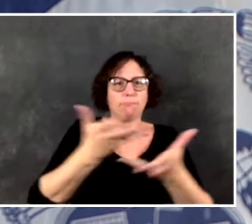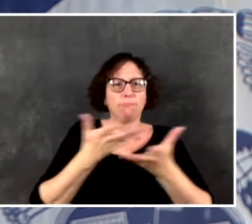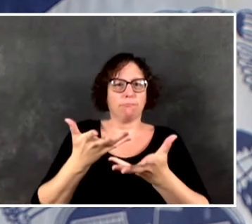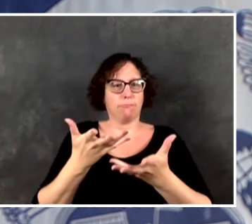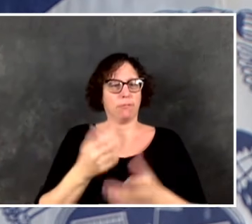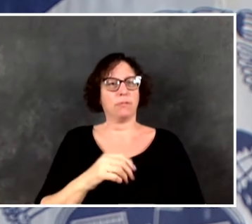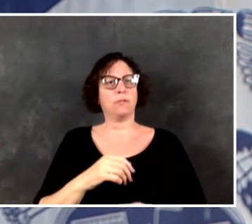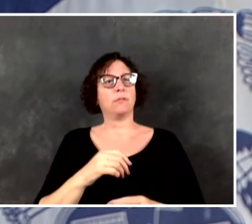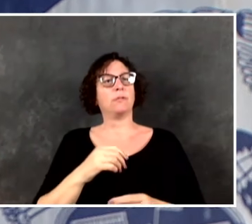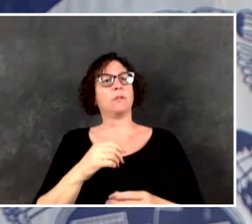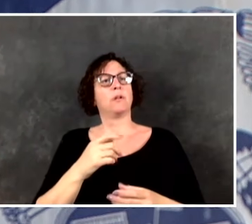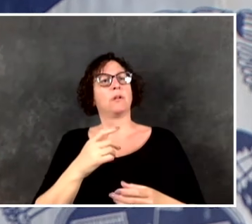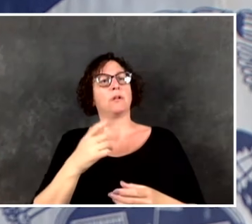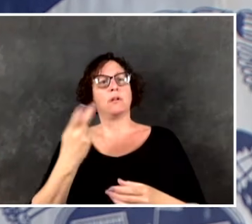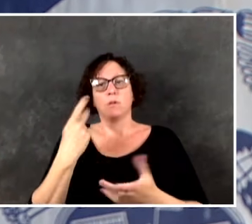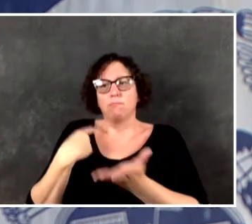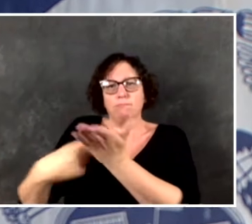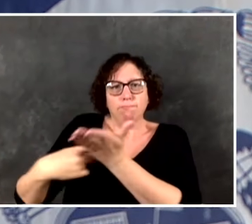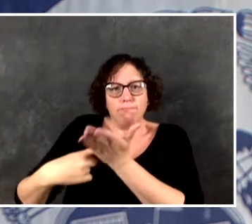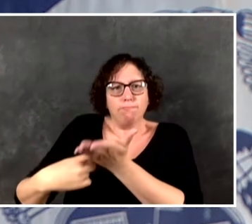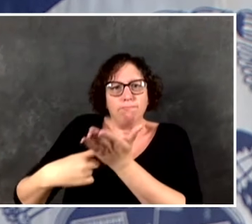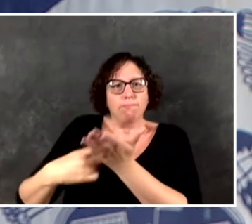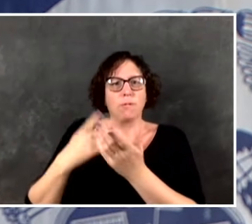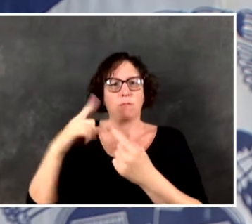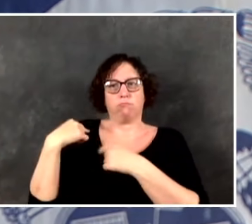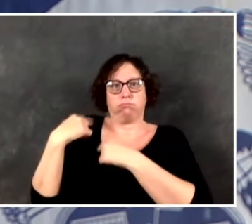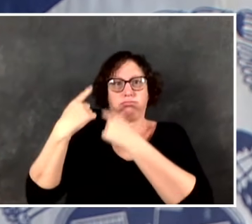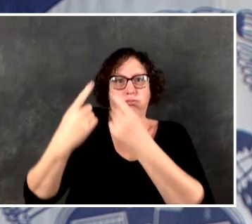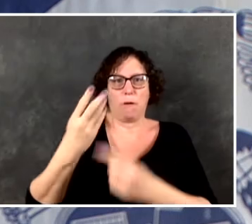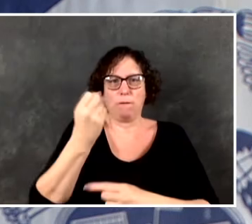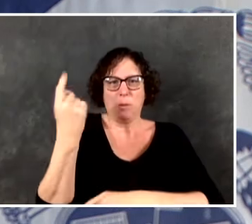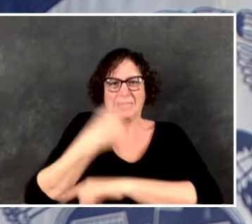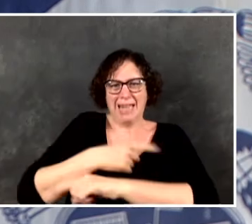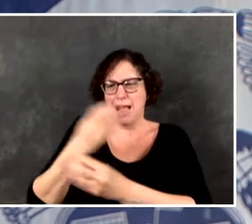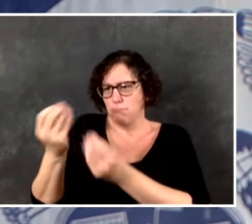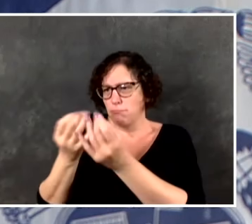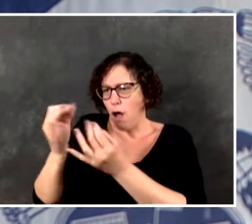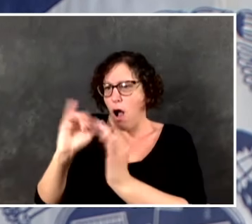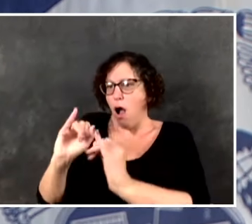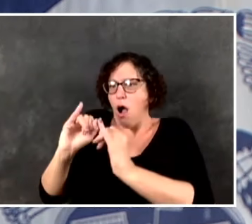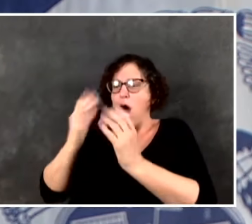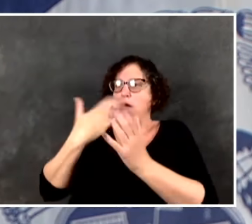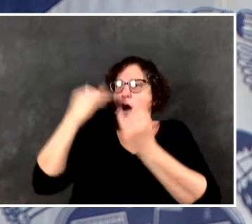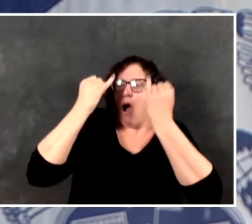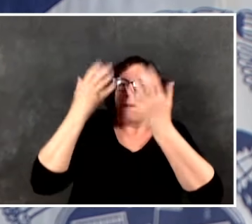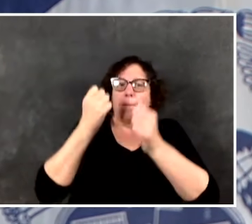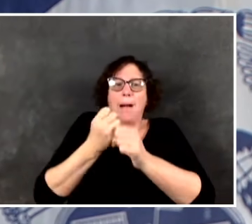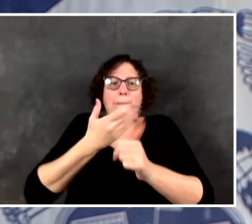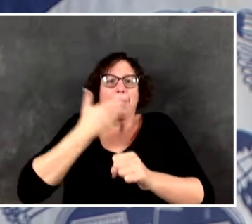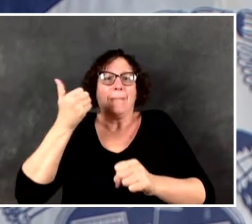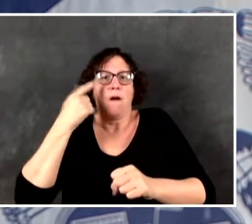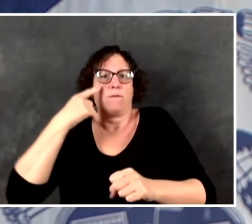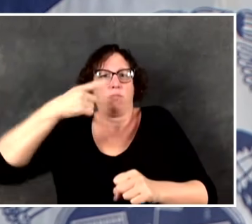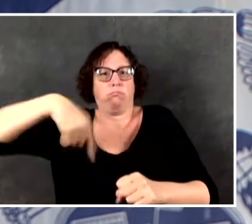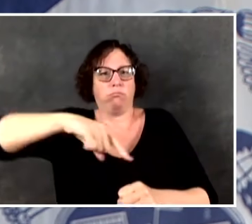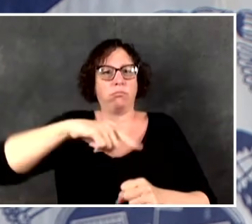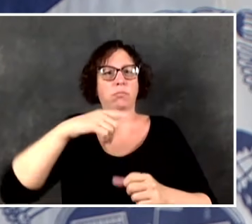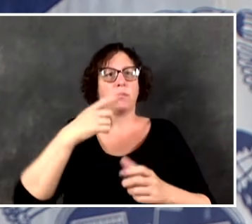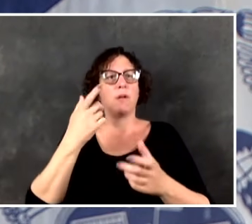THE URGENCY THAT WAS NEEDED. AND AS WE HAD THE DISCUSSIONS OVER THE LAST FEW DAYS, IT WAS CLREA MTOEH TAT